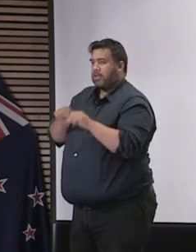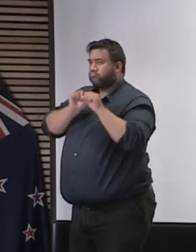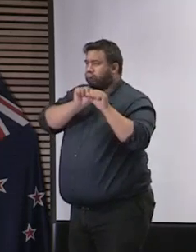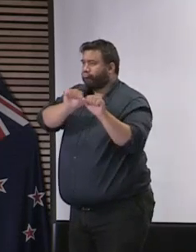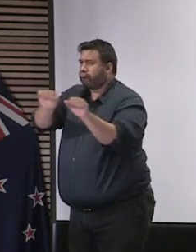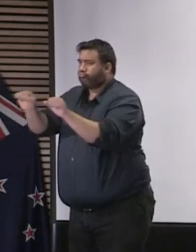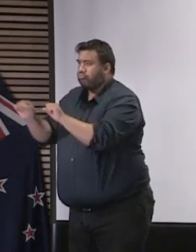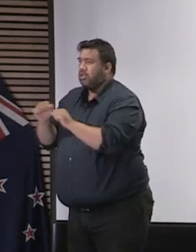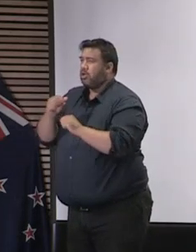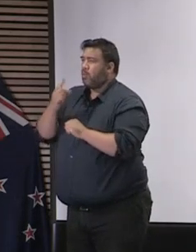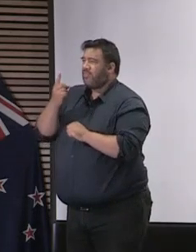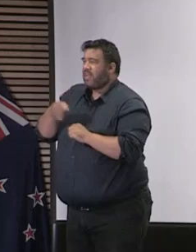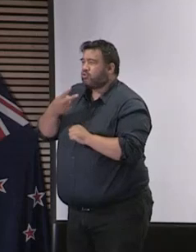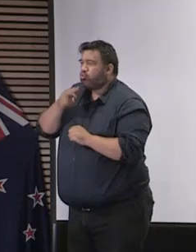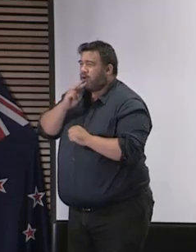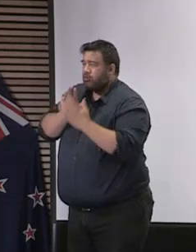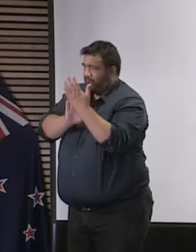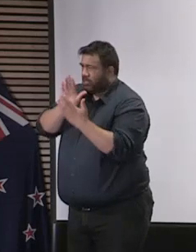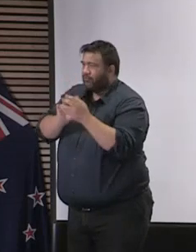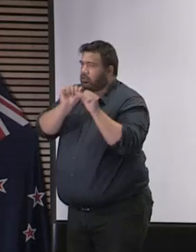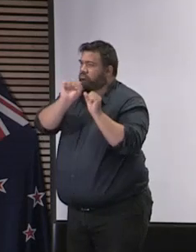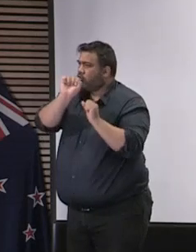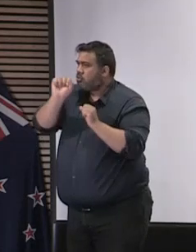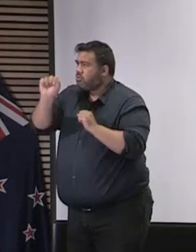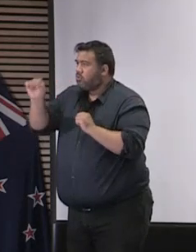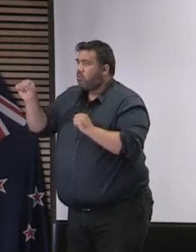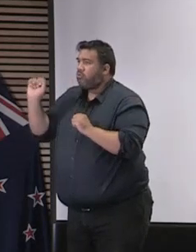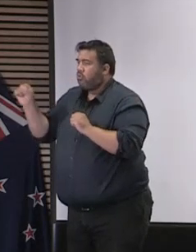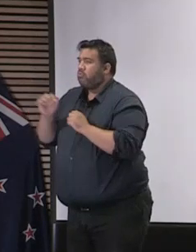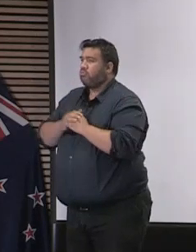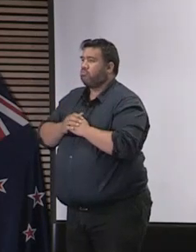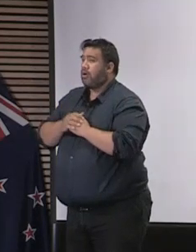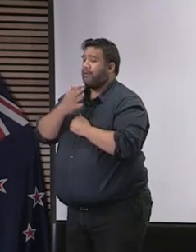border since 3 April, police has conducted just, almost